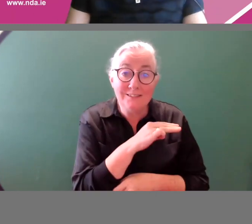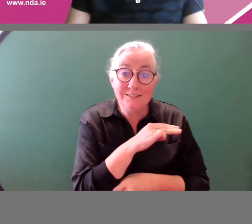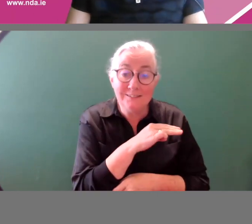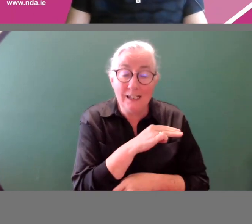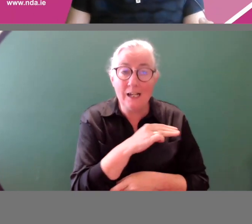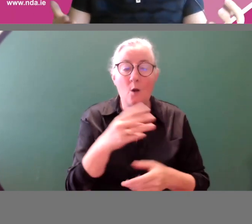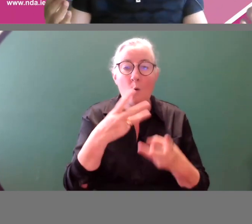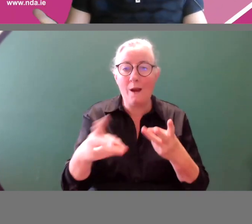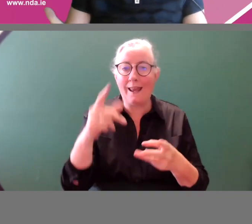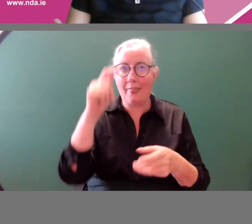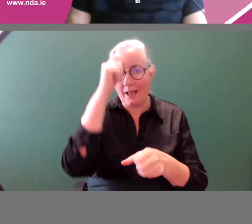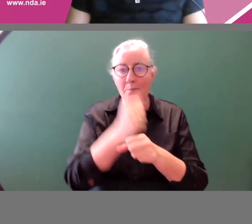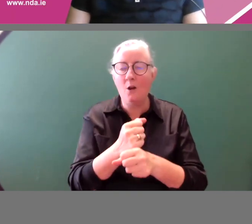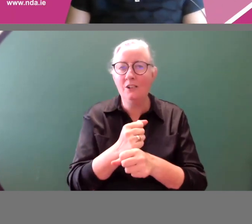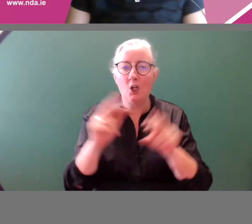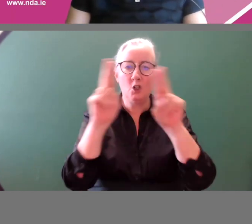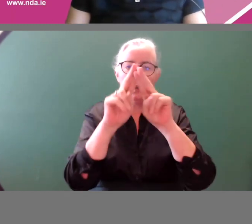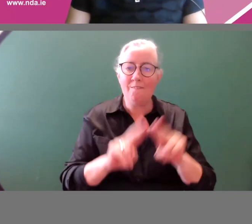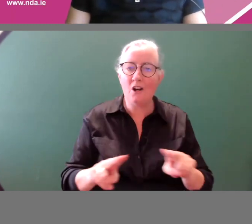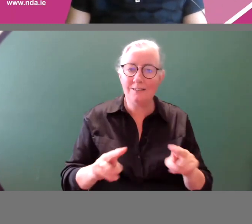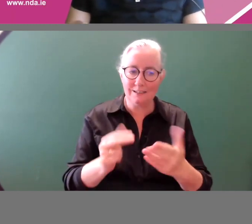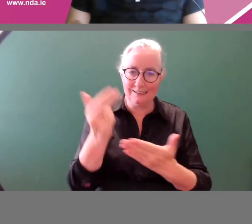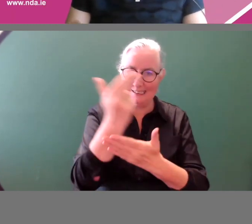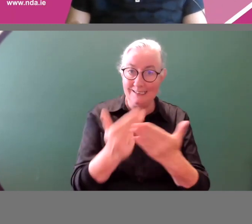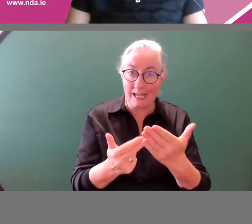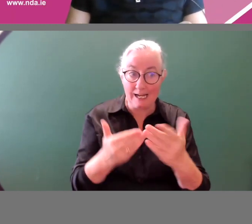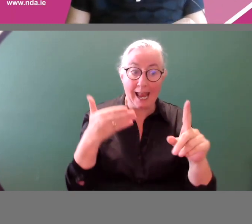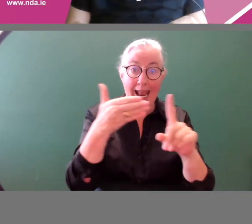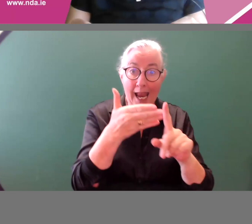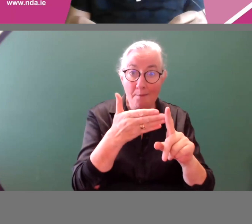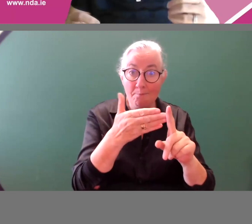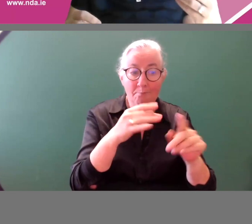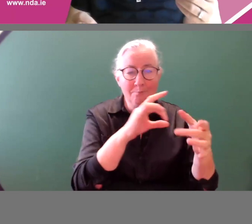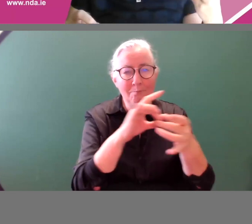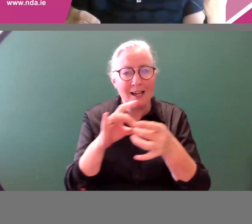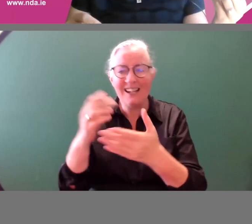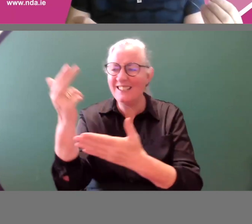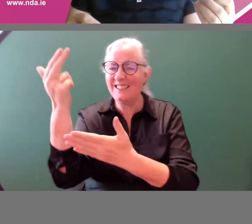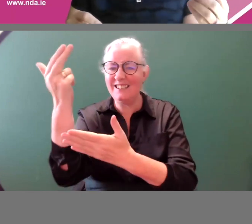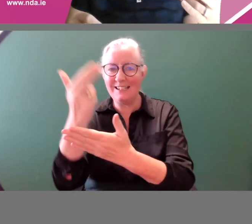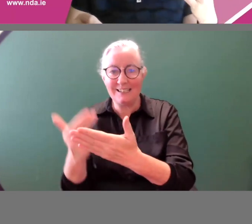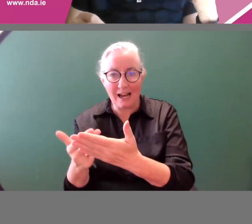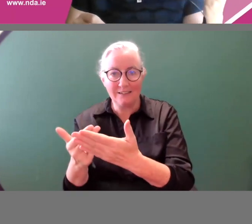perspective. Universal Design, because the aim for the design, the aim for Universal Design to become